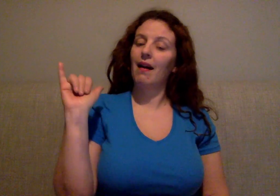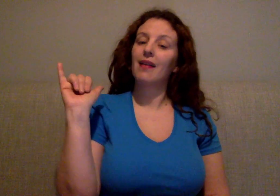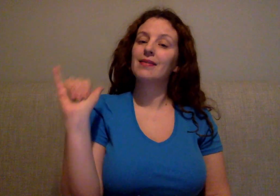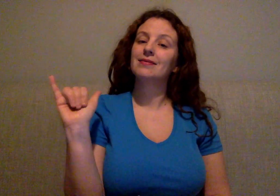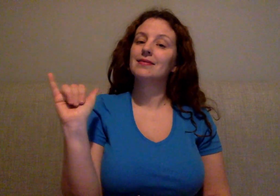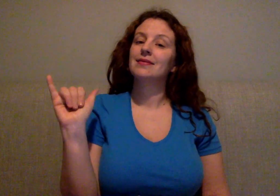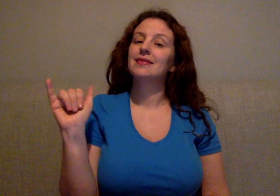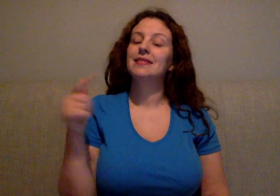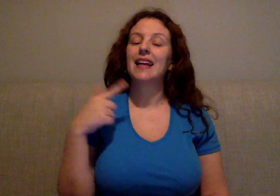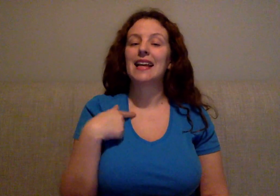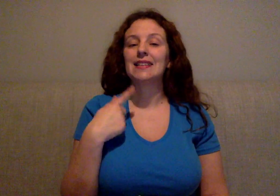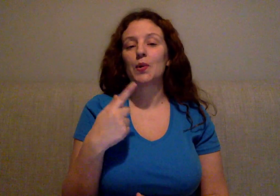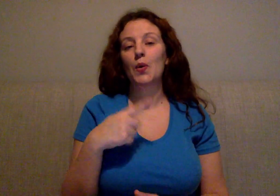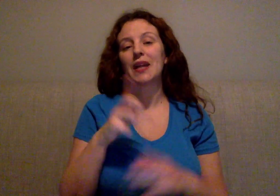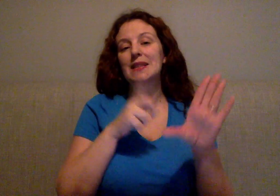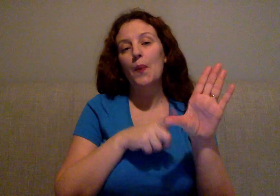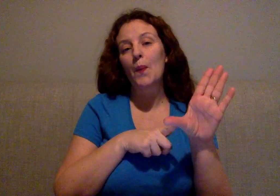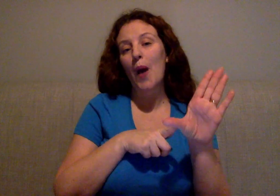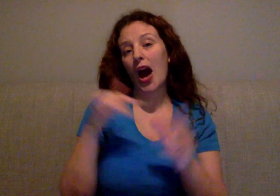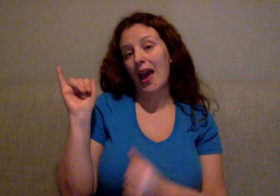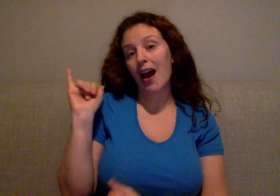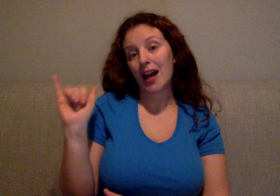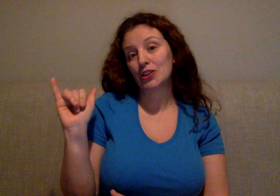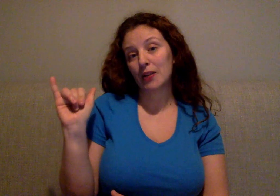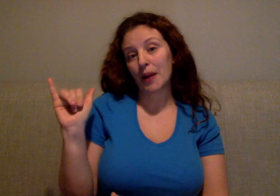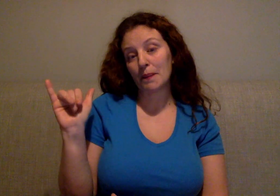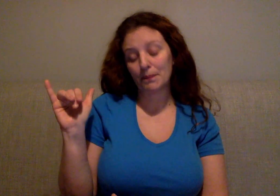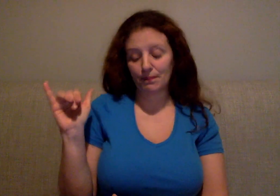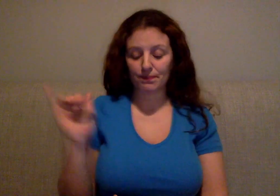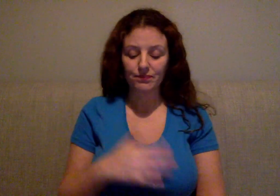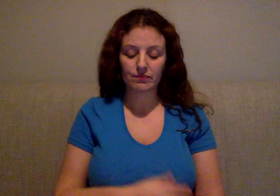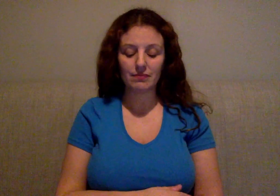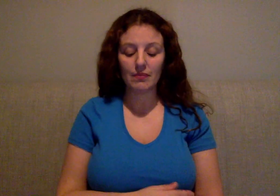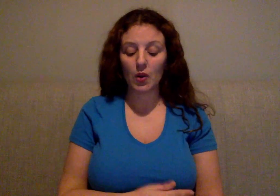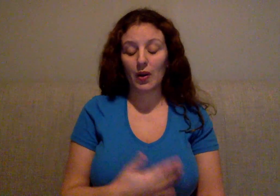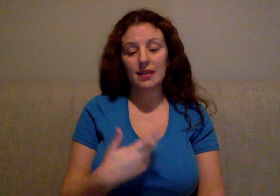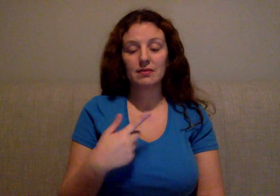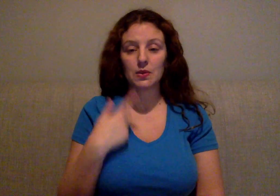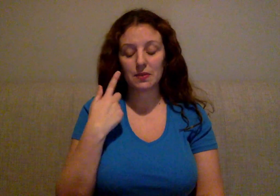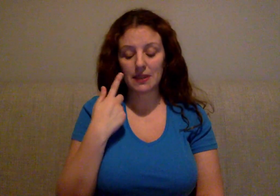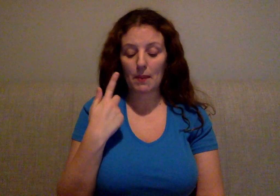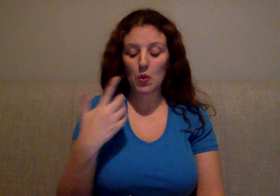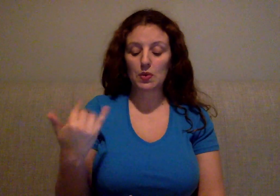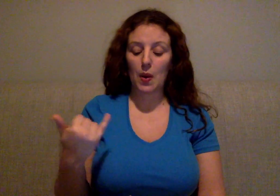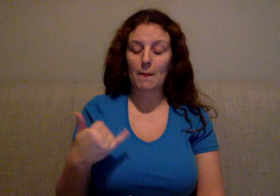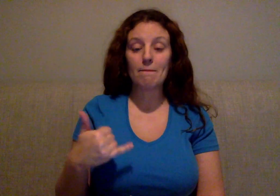Y handshape. Simple examples